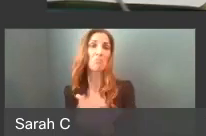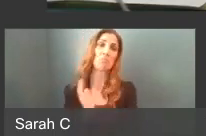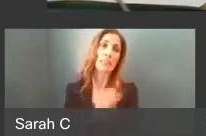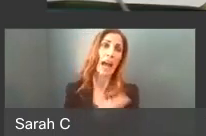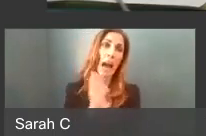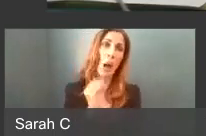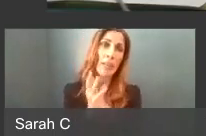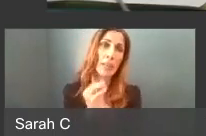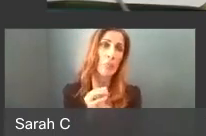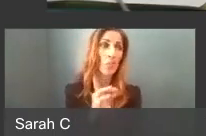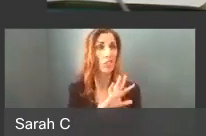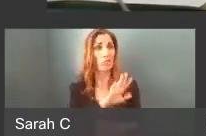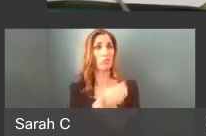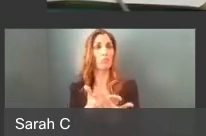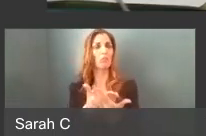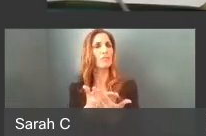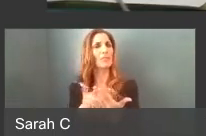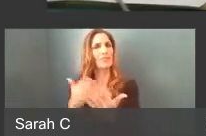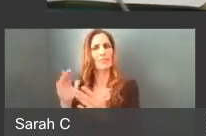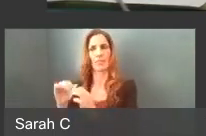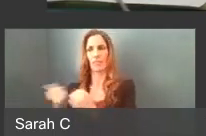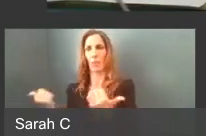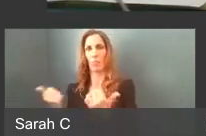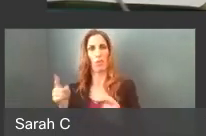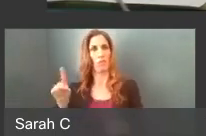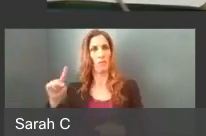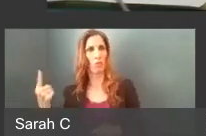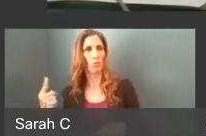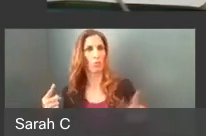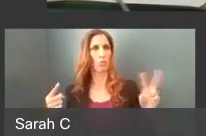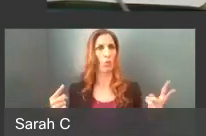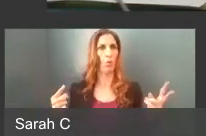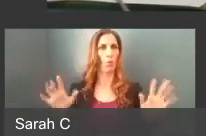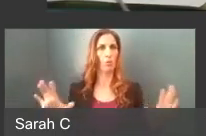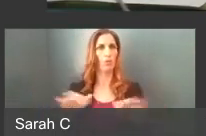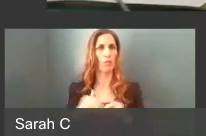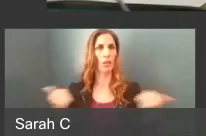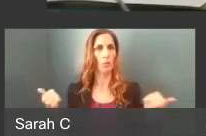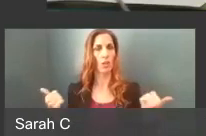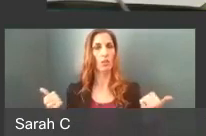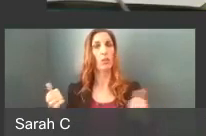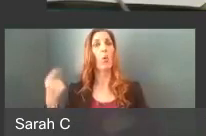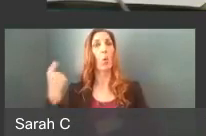comes separately. So we'll get one of those orders one day and we'll get the other order the other